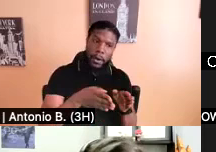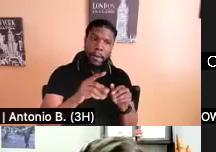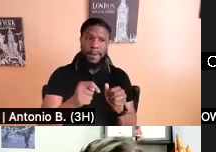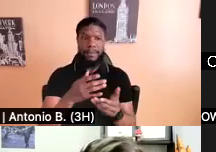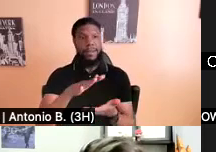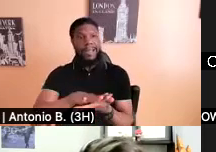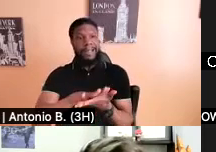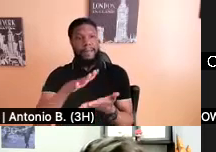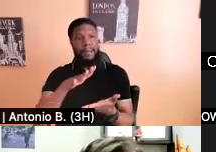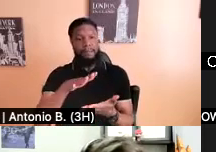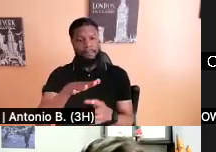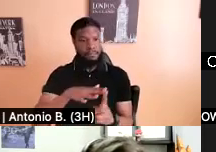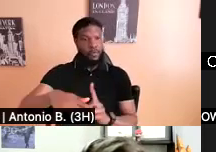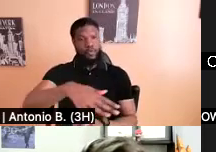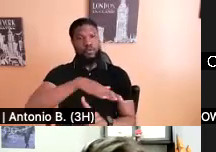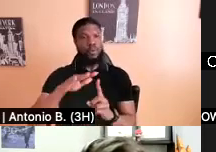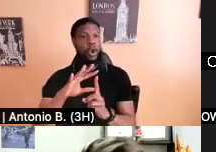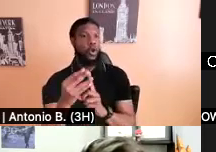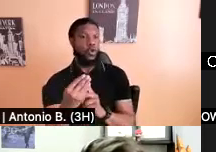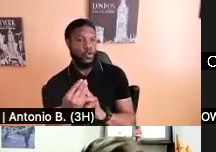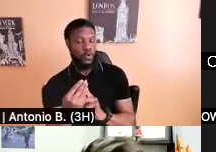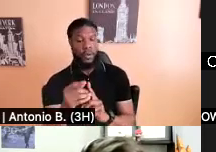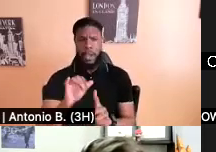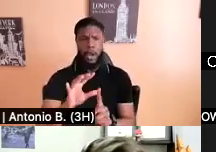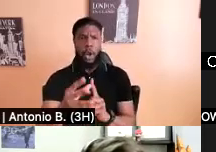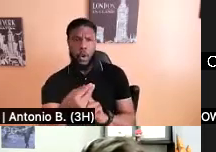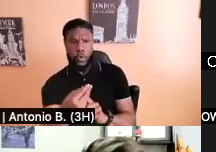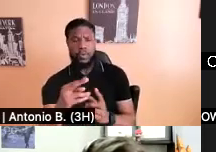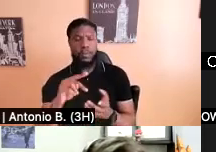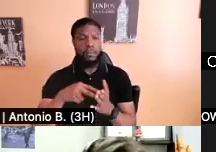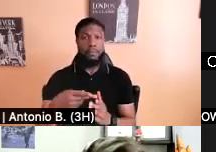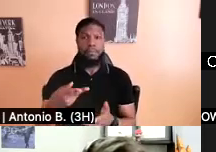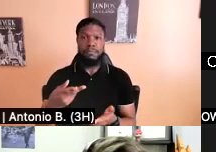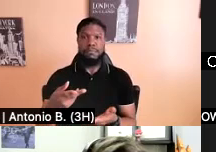And that's an academic culture that privileges writing as the premier mode of communication